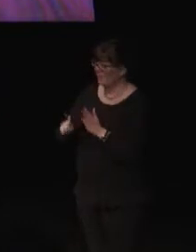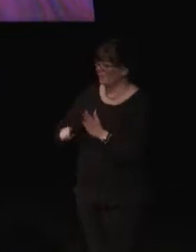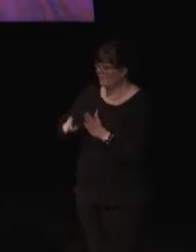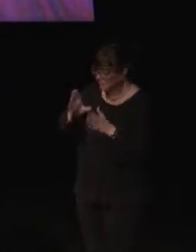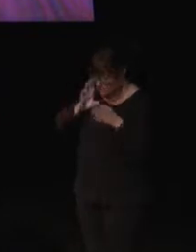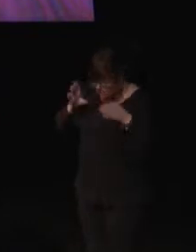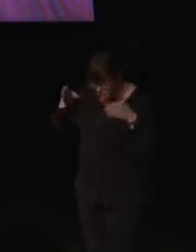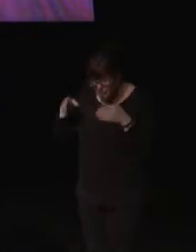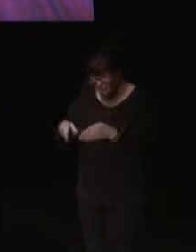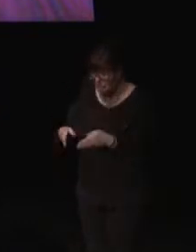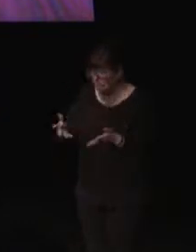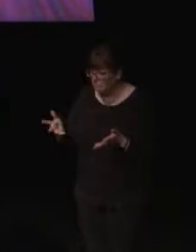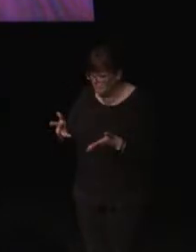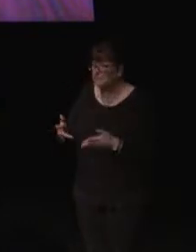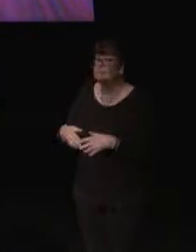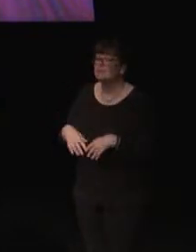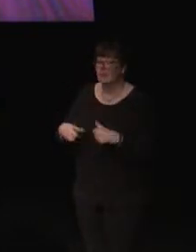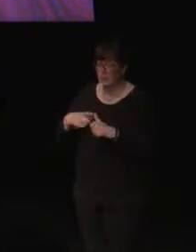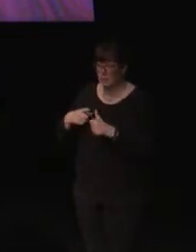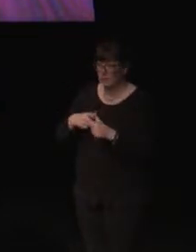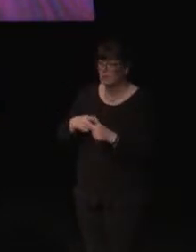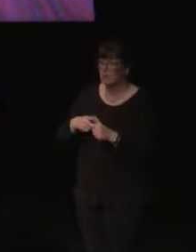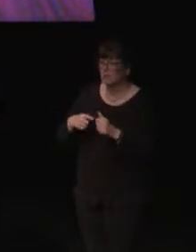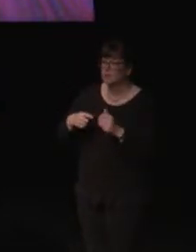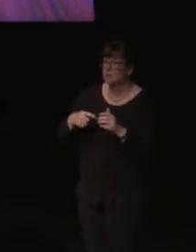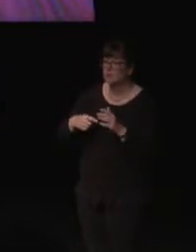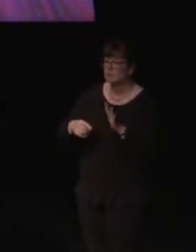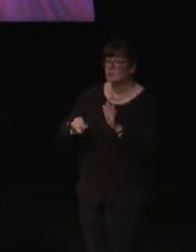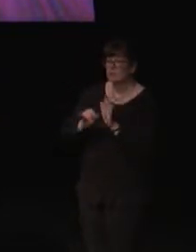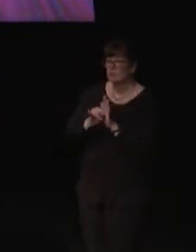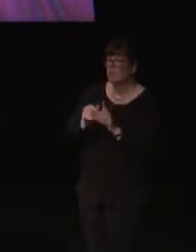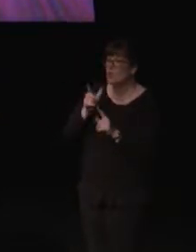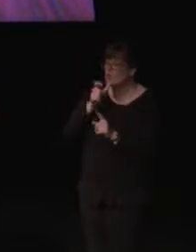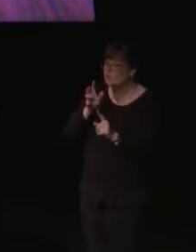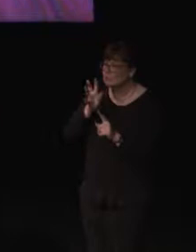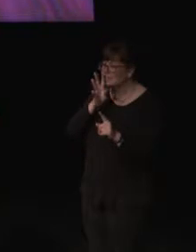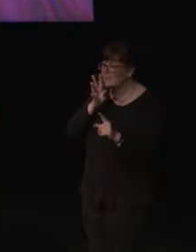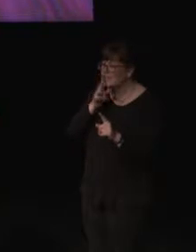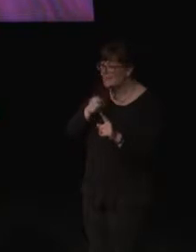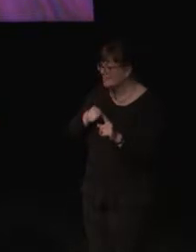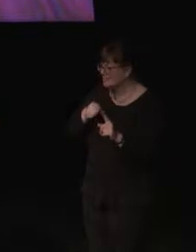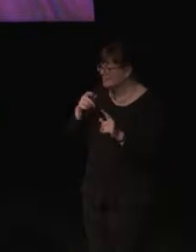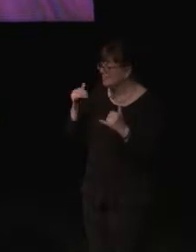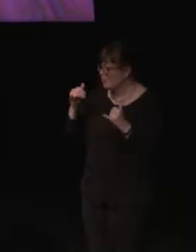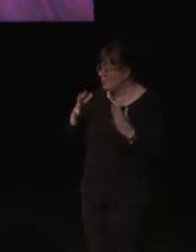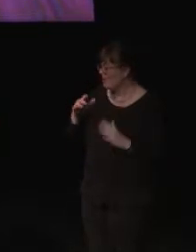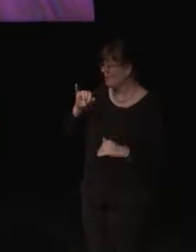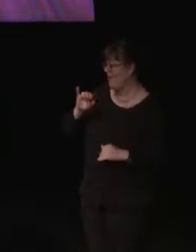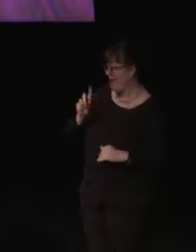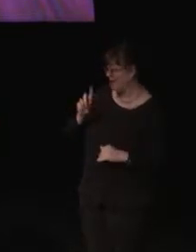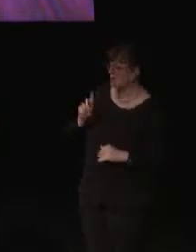So, first, indicating who's actually speaking, the player ID, identifying the input source,